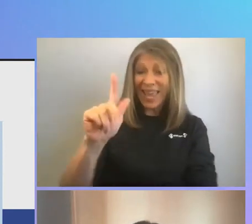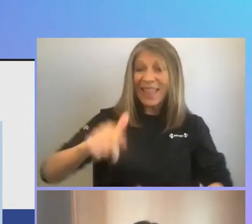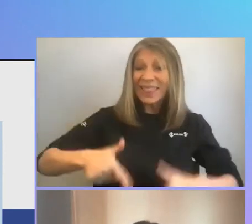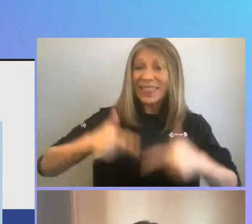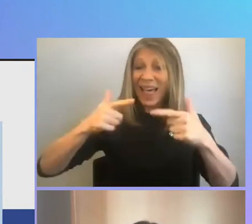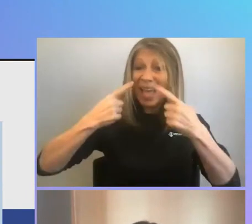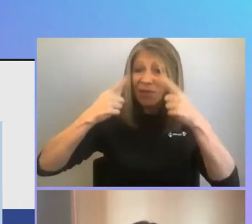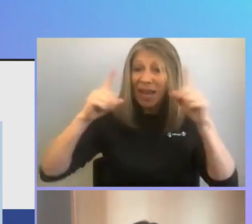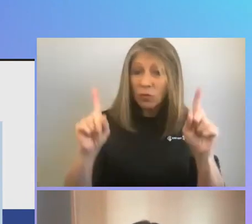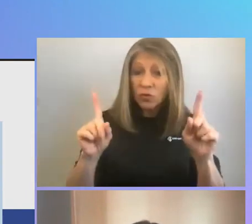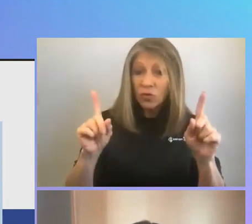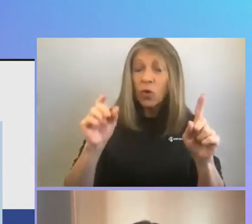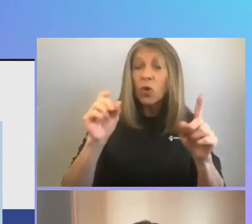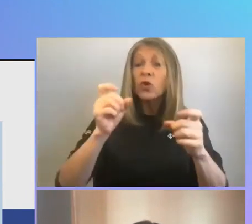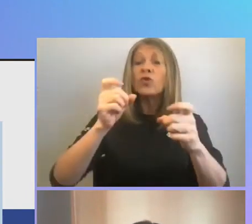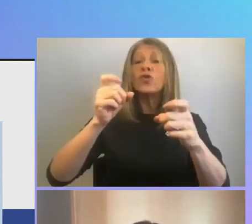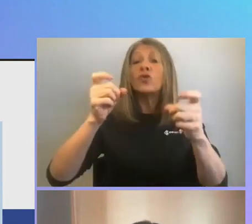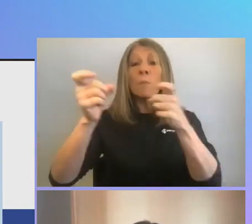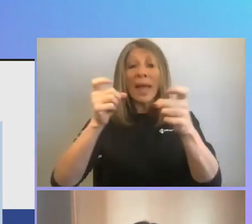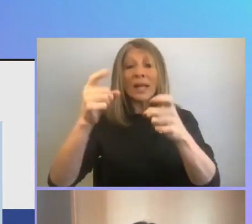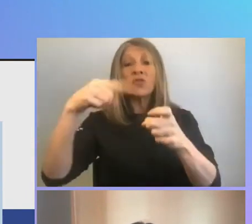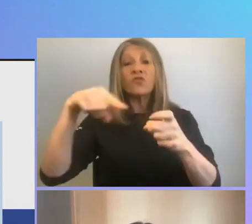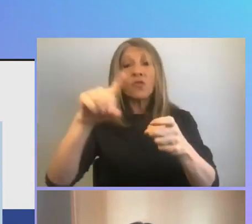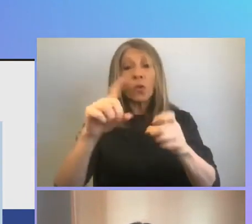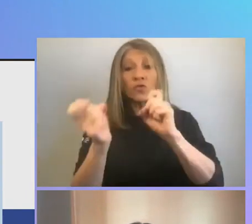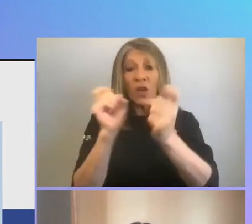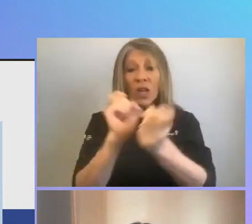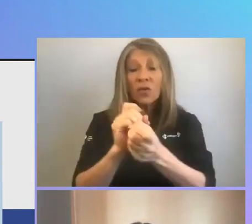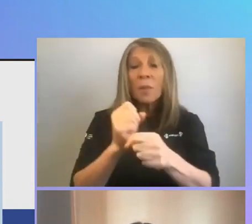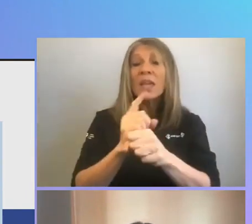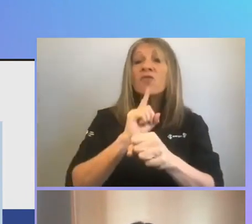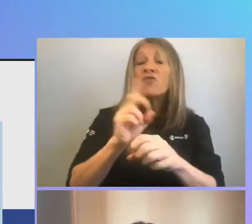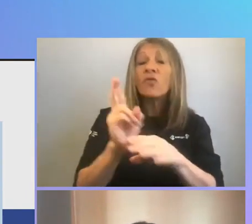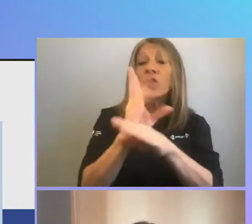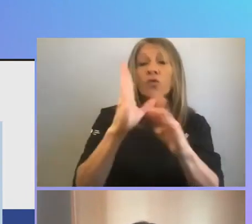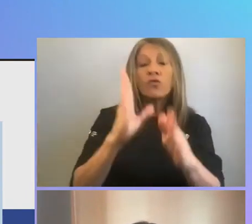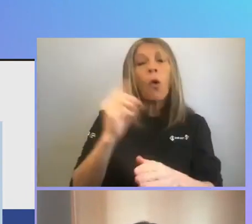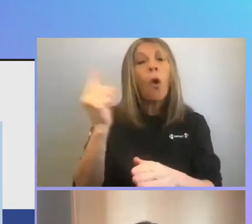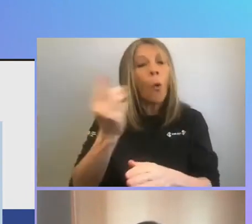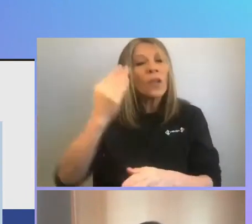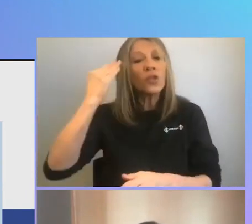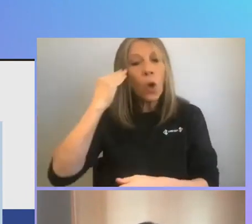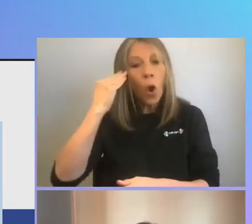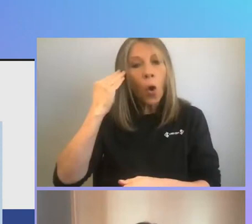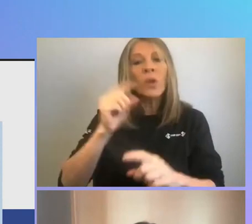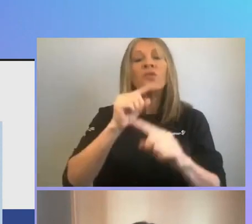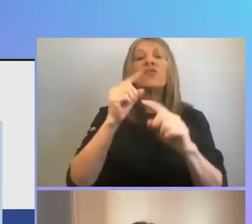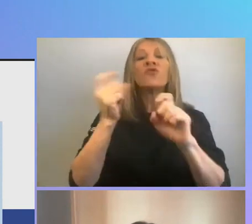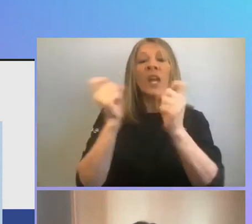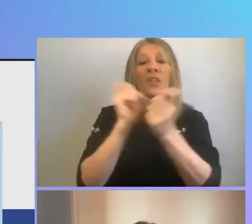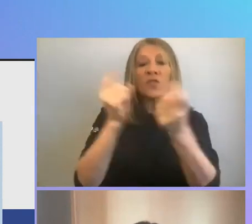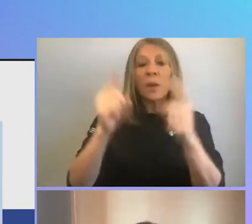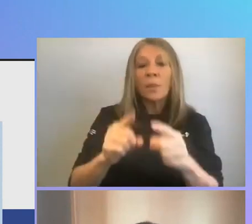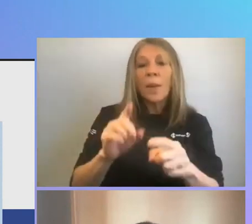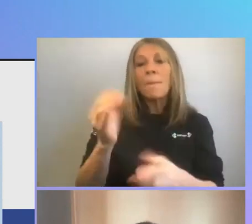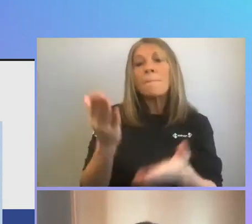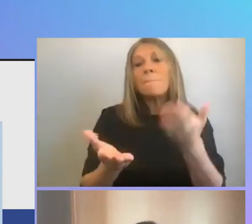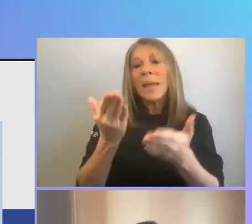changes, ensuring that the users are always informed of changes in content. And an example would be maybe a load more button